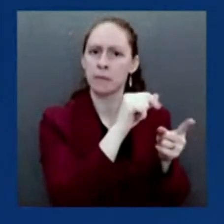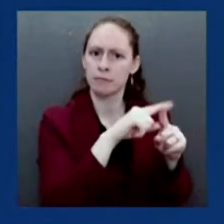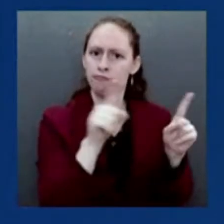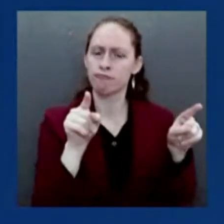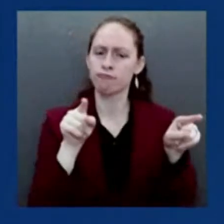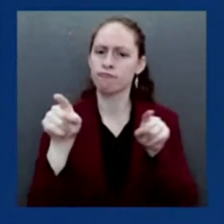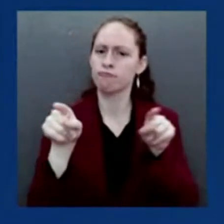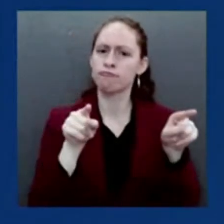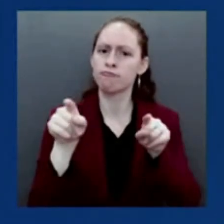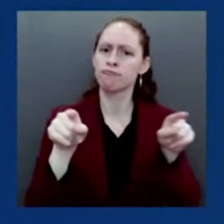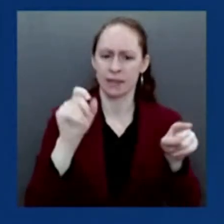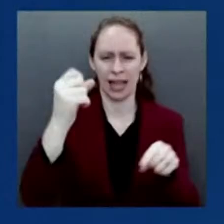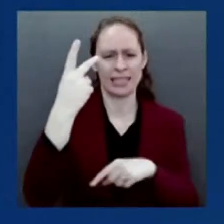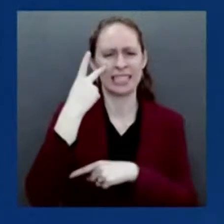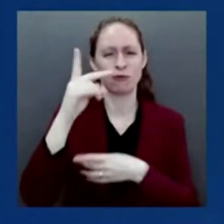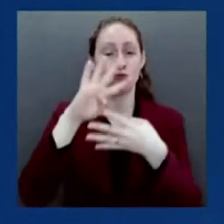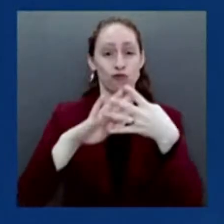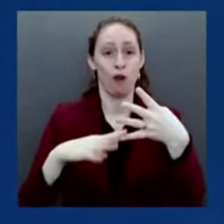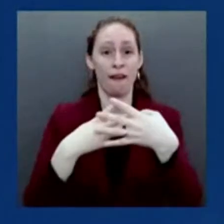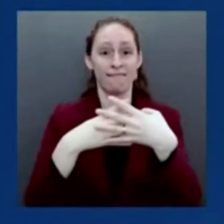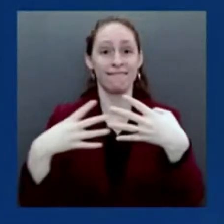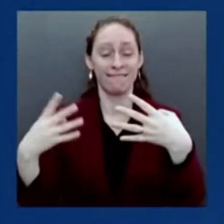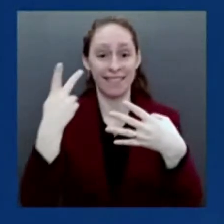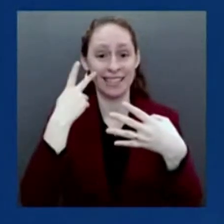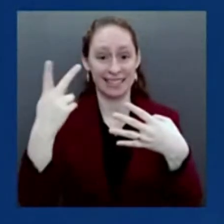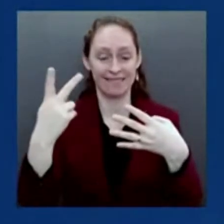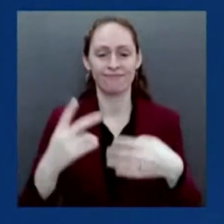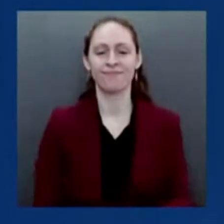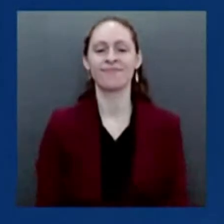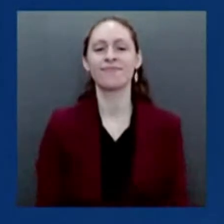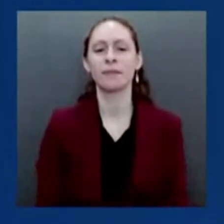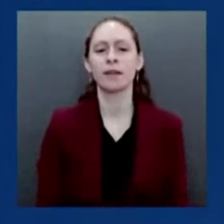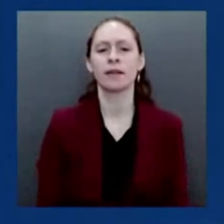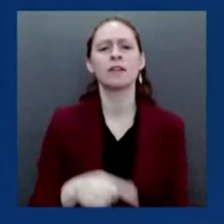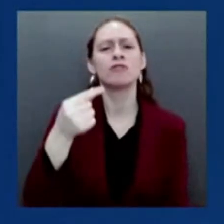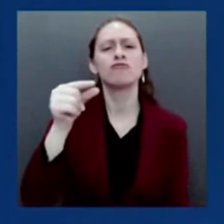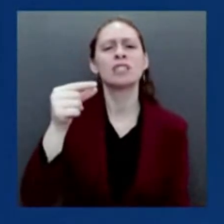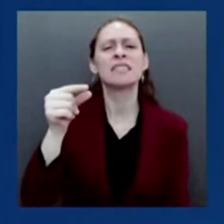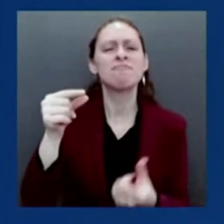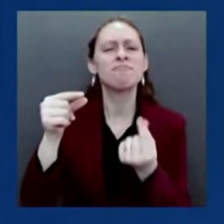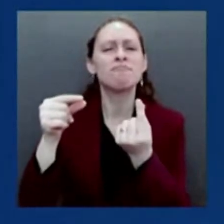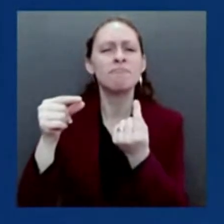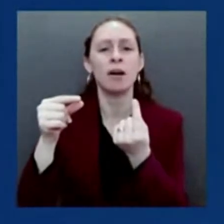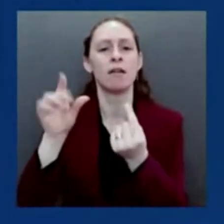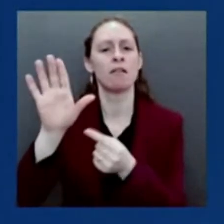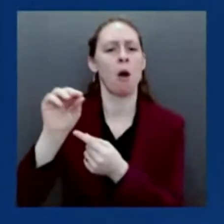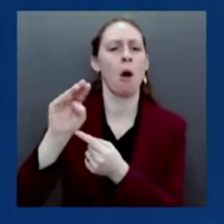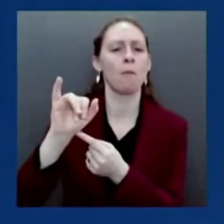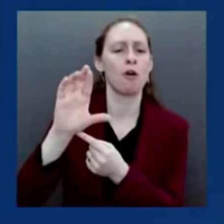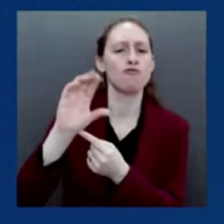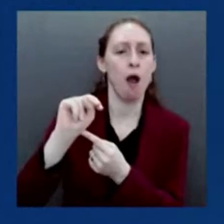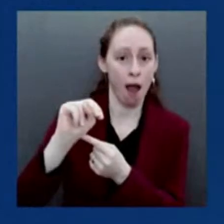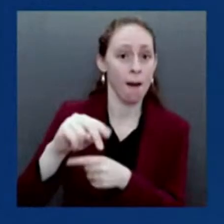DISPLAYED ON THIS SLIDE ARE FIGURES FROM THE STUDY. ON THESE GRAPHS, GREEN REPRESENTS INFECTIONS WITH THE OMICRON VARIANT, AND PURPLE